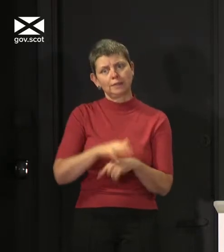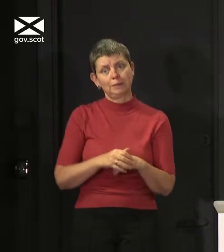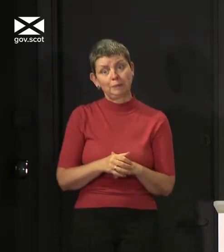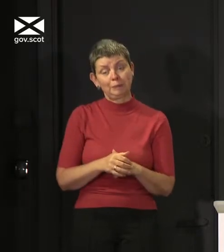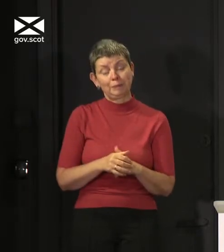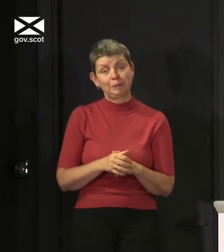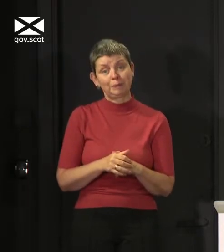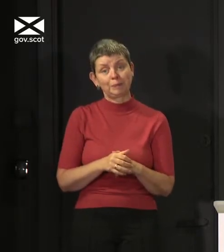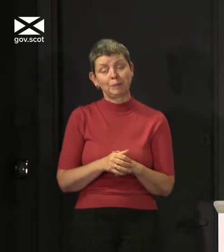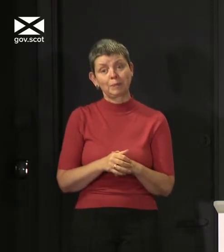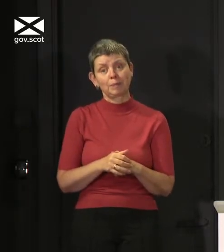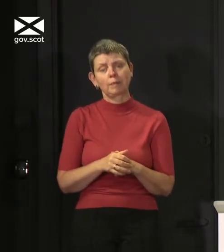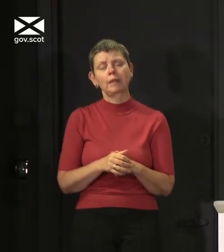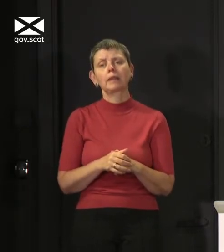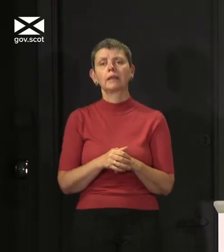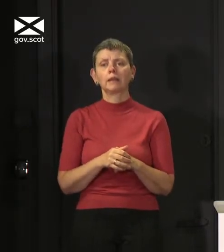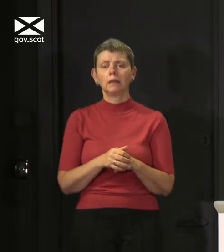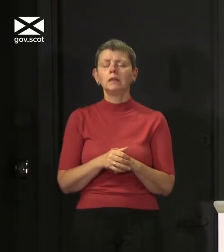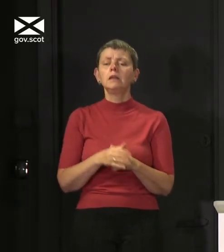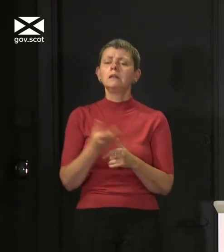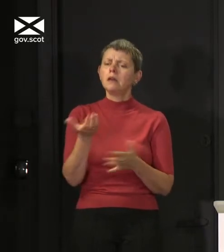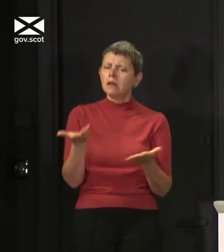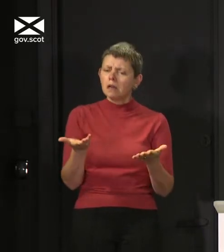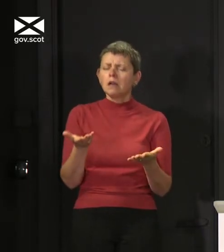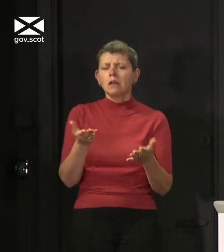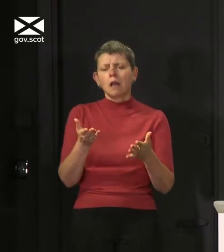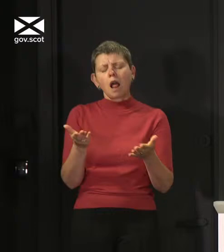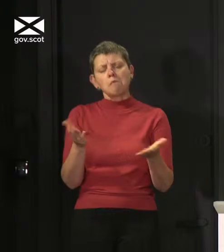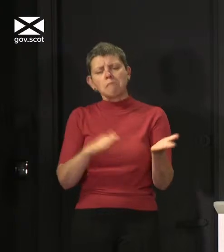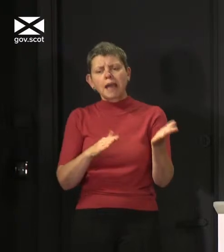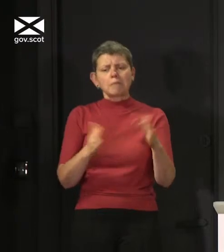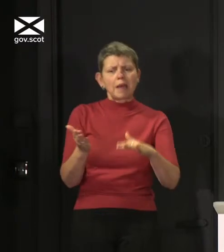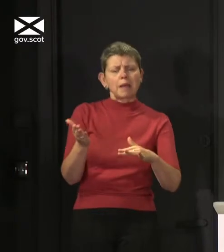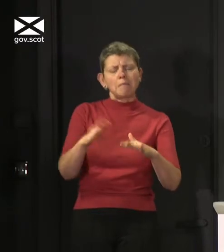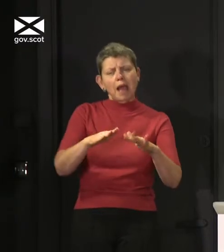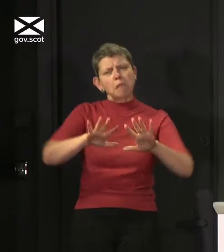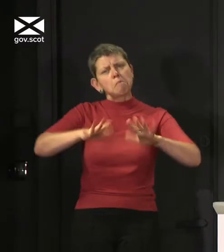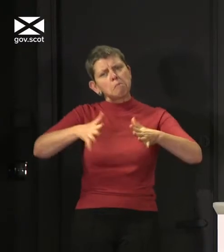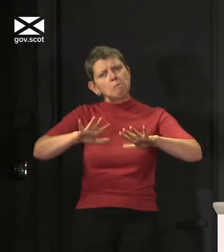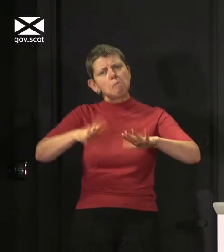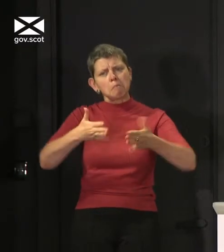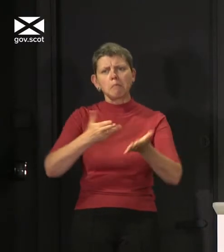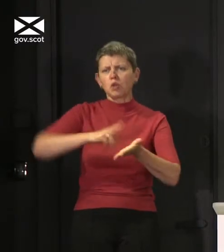As we do get aspects of normality back into our lives although life still shouldn't feel